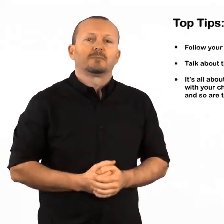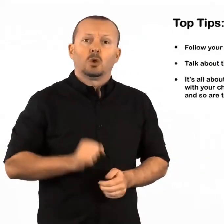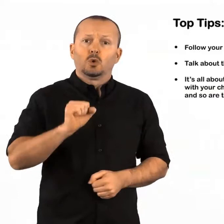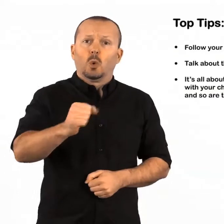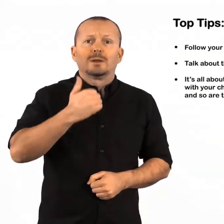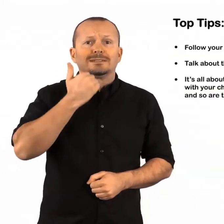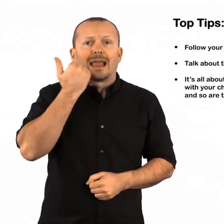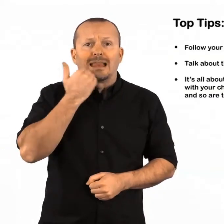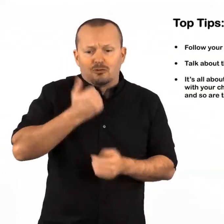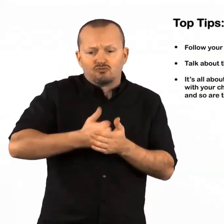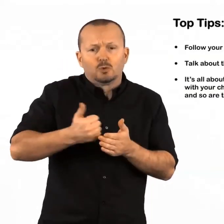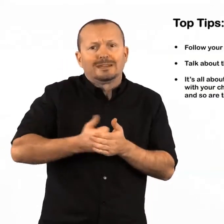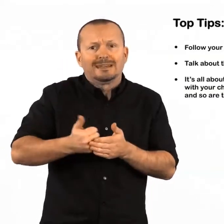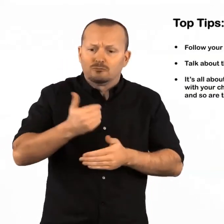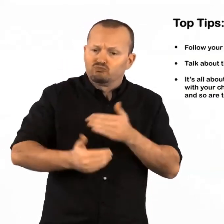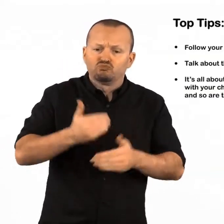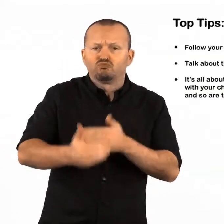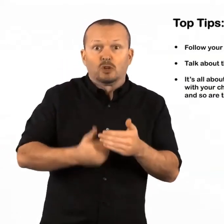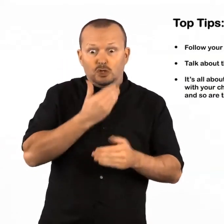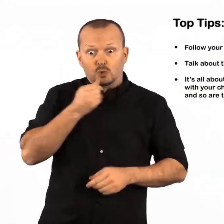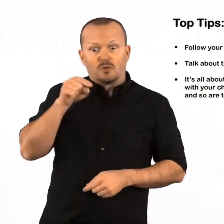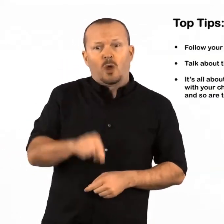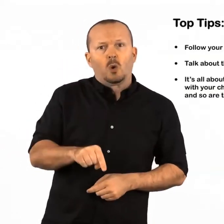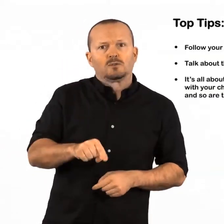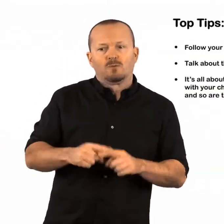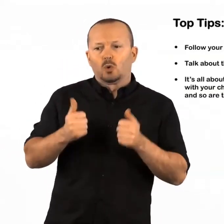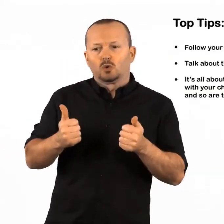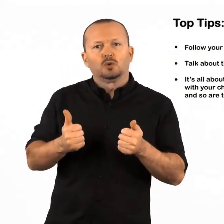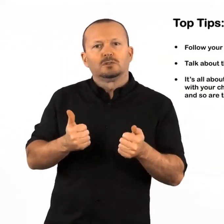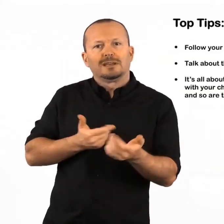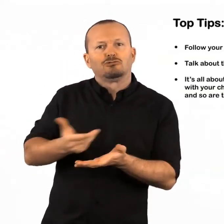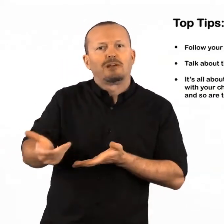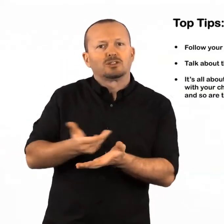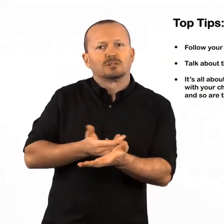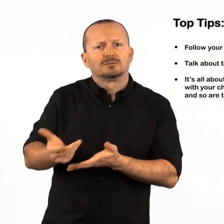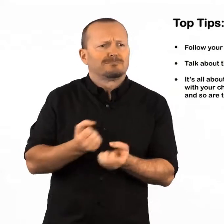It’s all about using the routines in your day for great interactions with your child